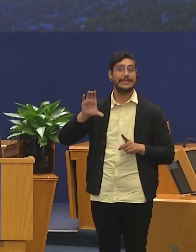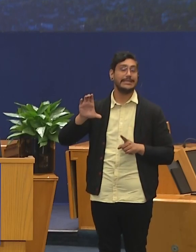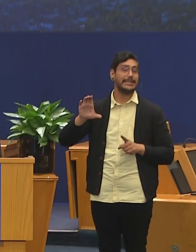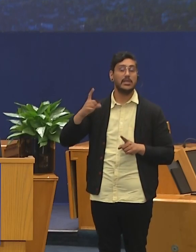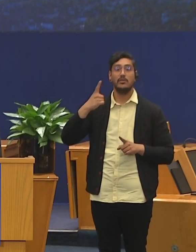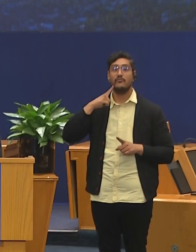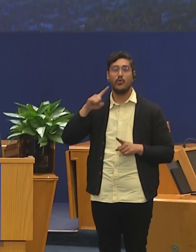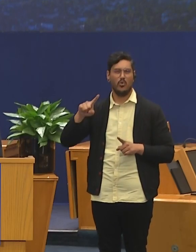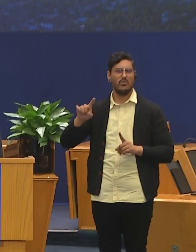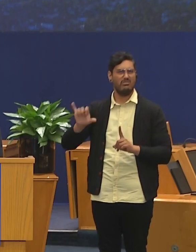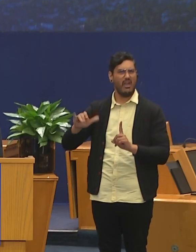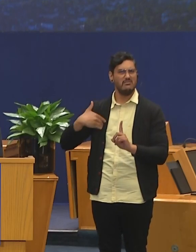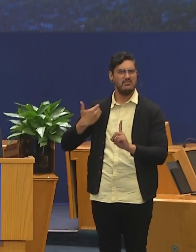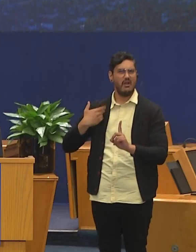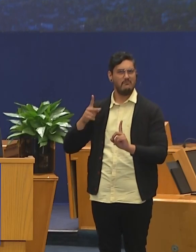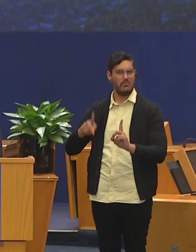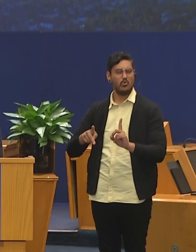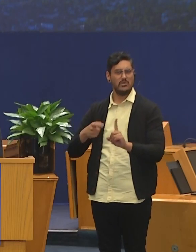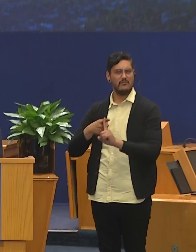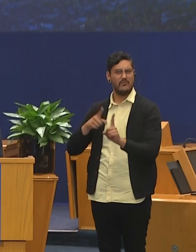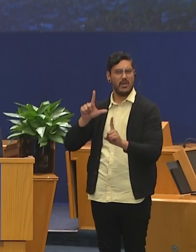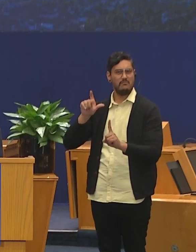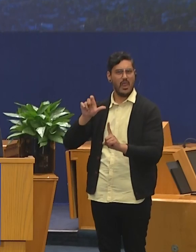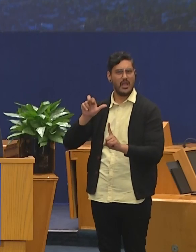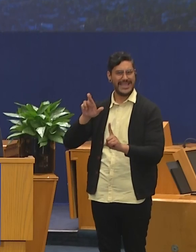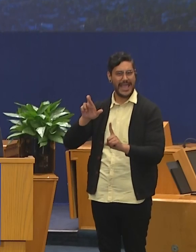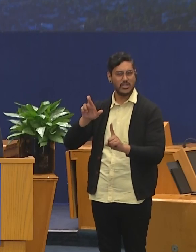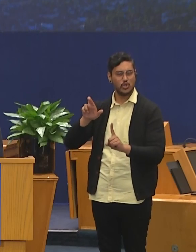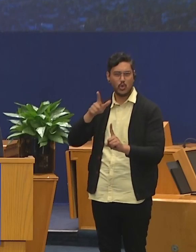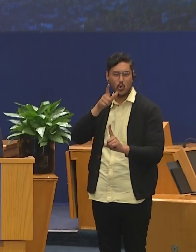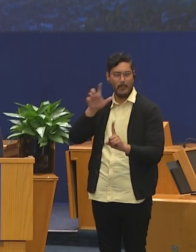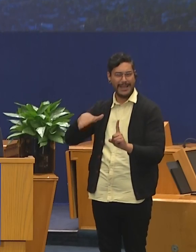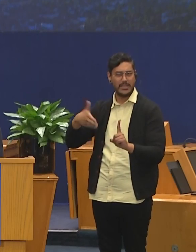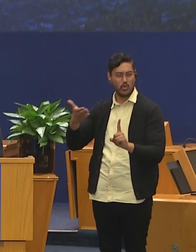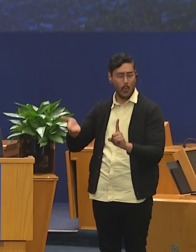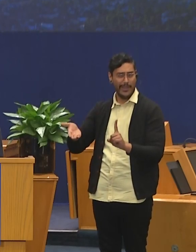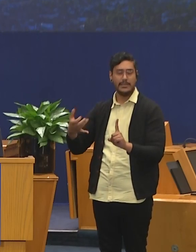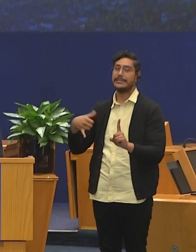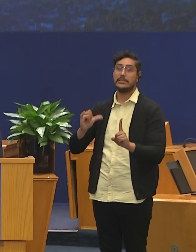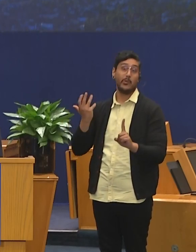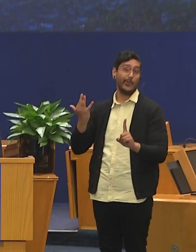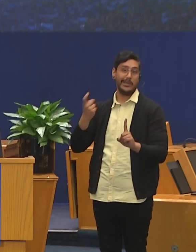RESULTS FROM C.D.C. FOR THE YOUNG PERSON WHO PASSED AWAY IN